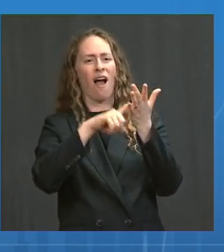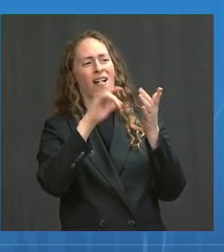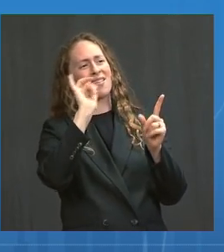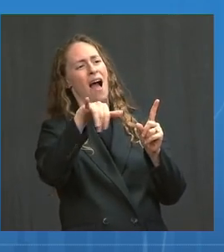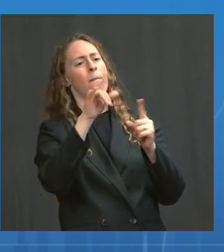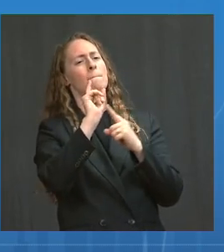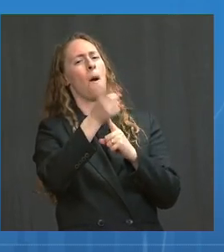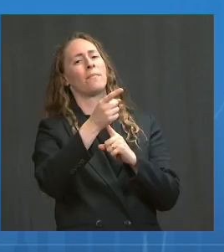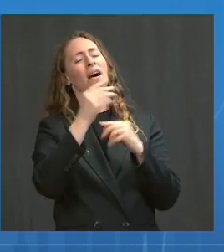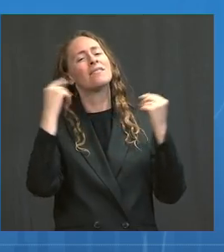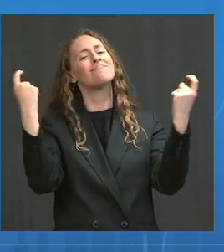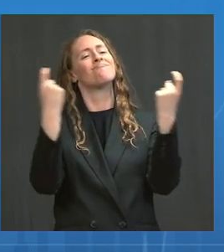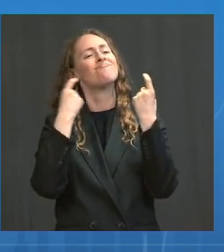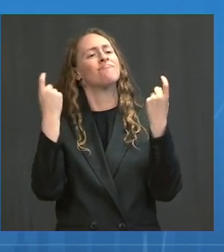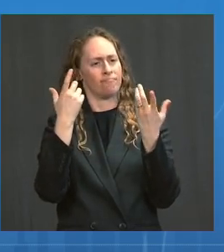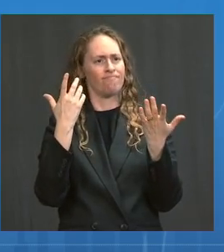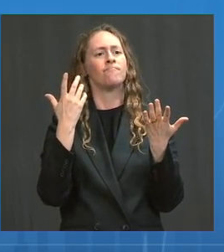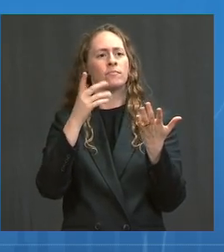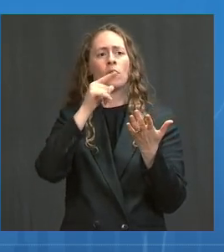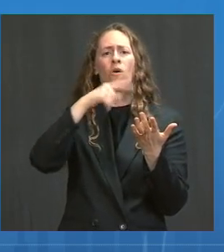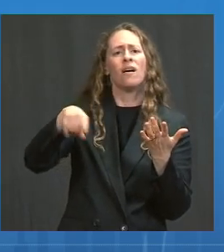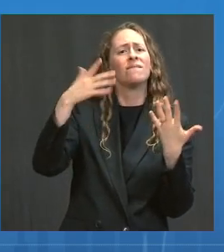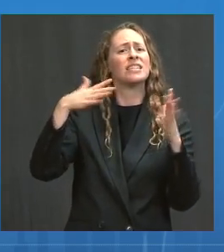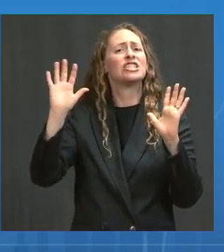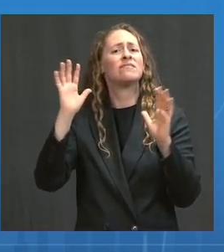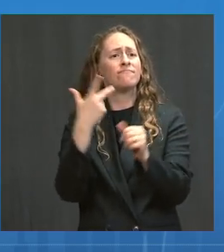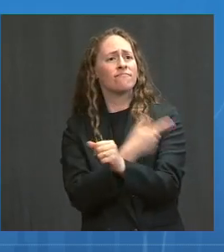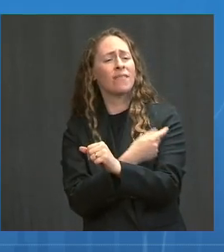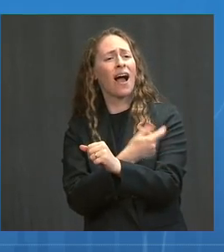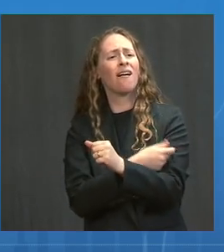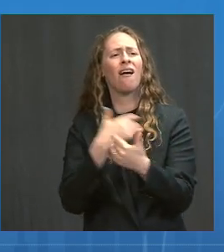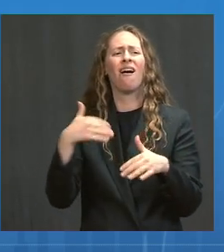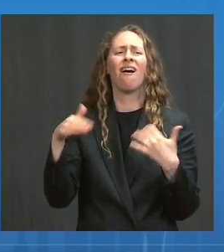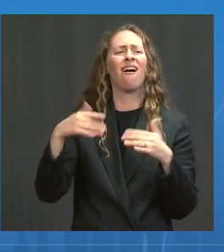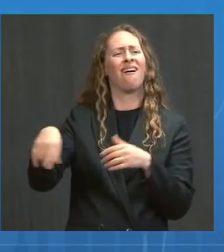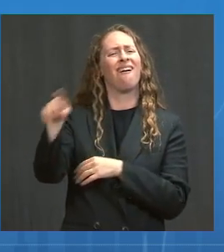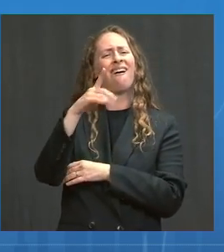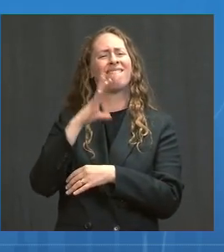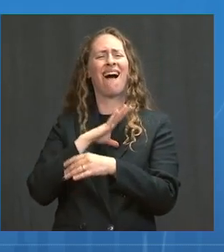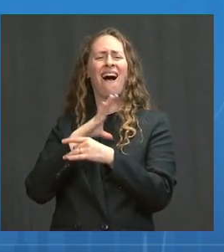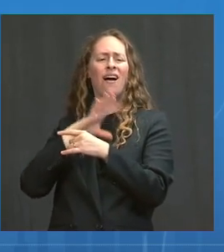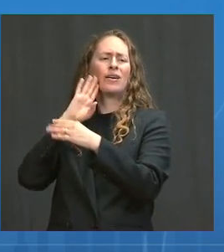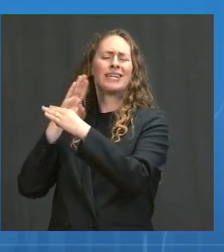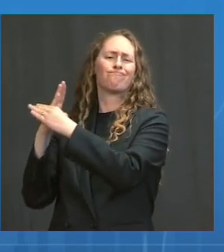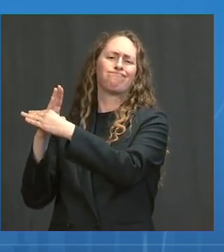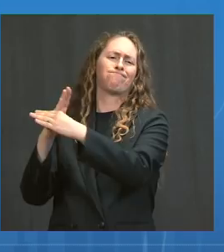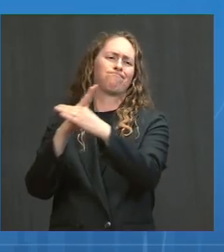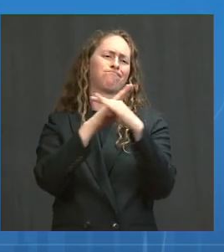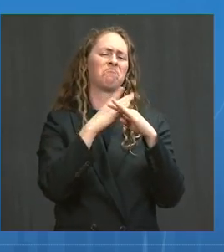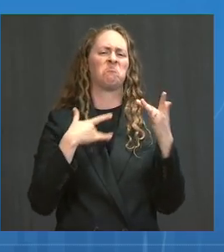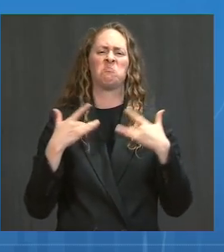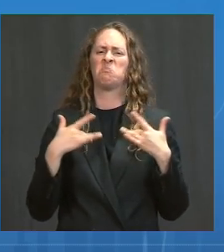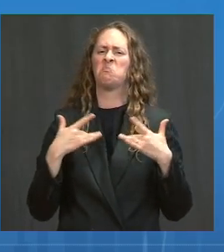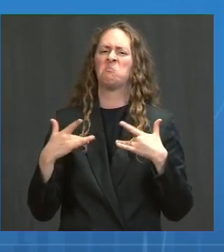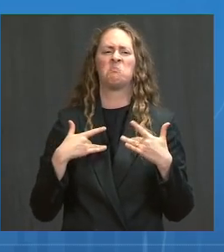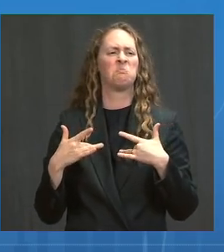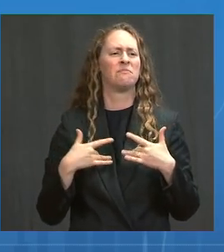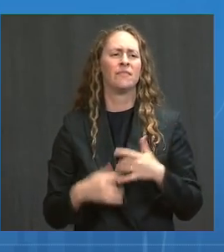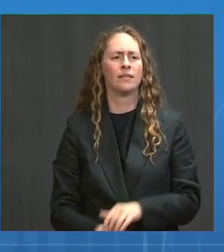People who are vaccinated have a high degree of protection, and those who are not vaccinated are at risk.